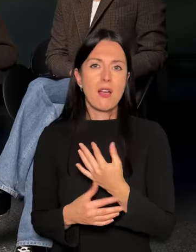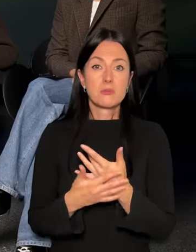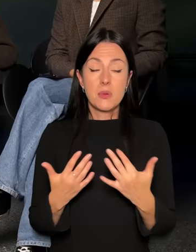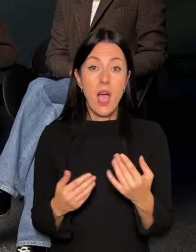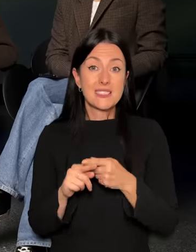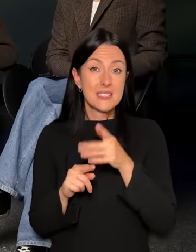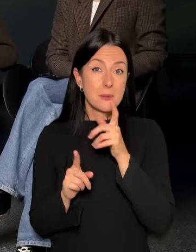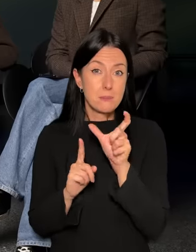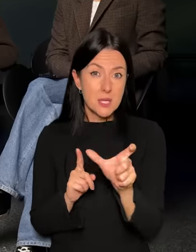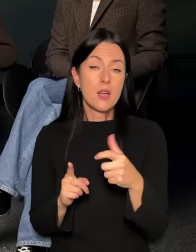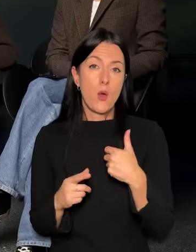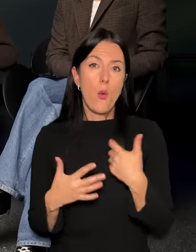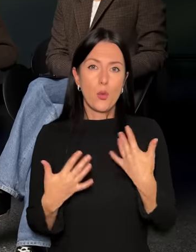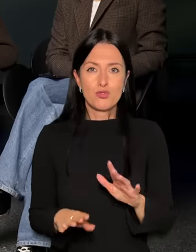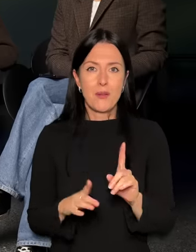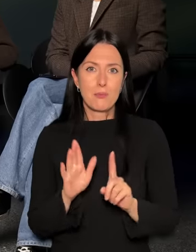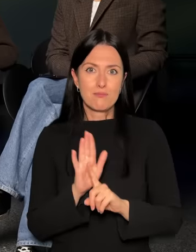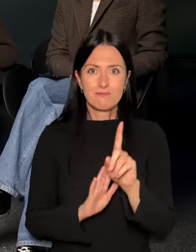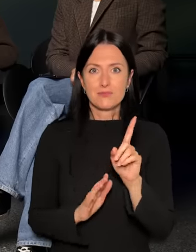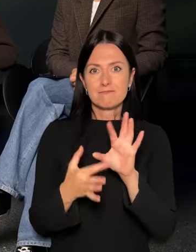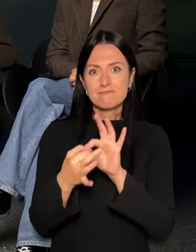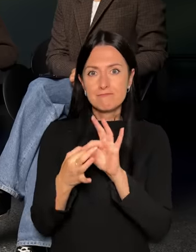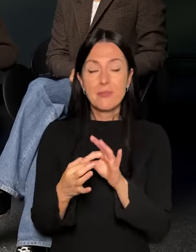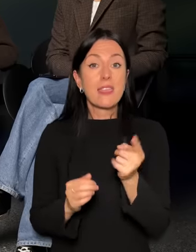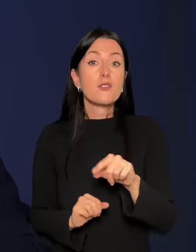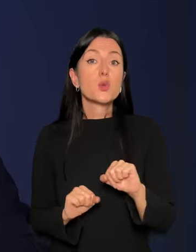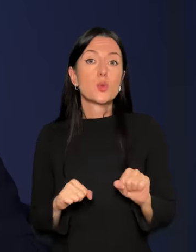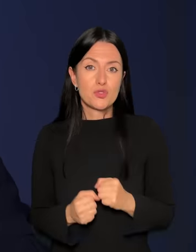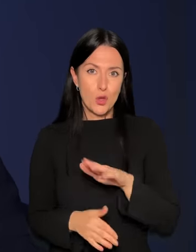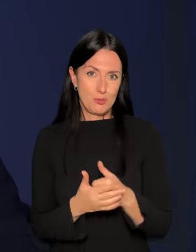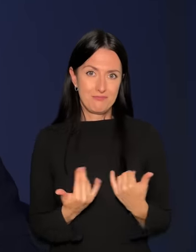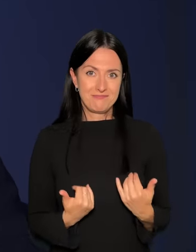And since then, we started communicating, even became friends. And to this day, we're friends.